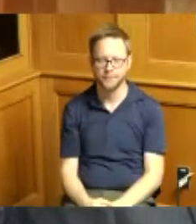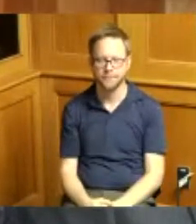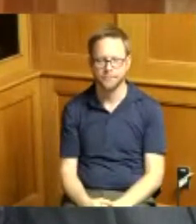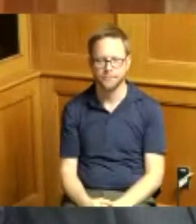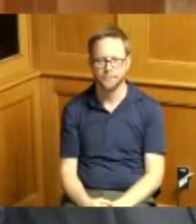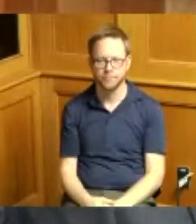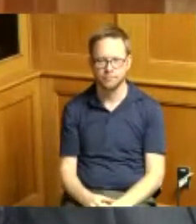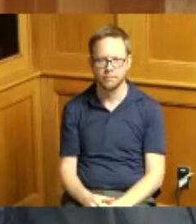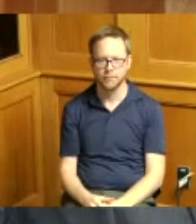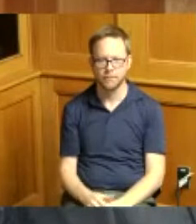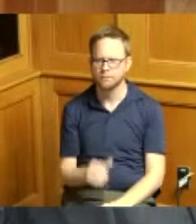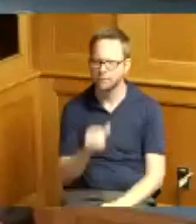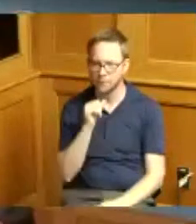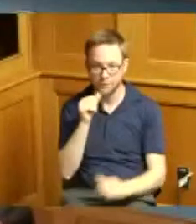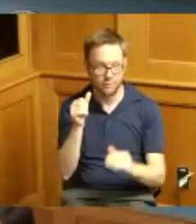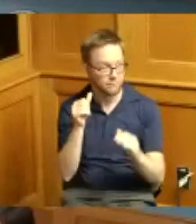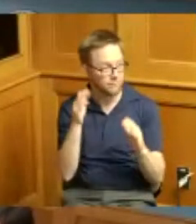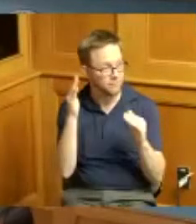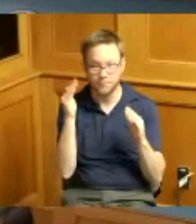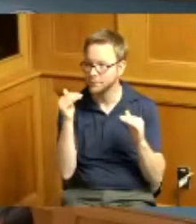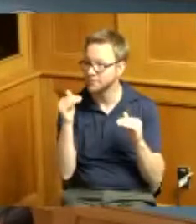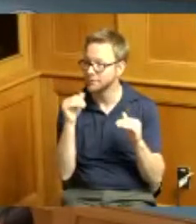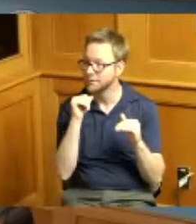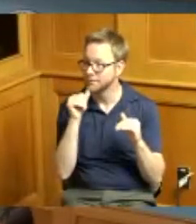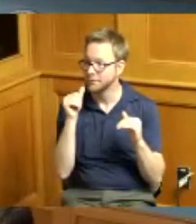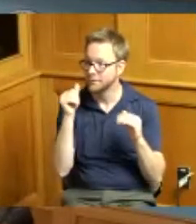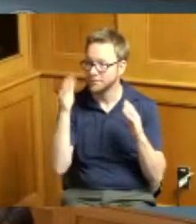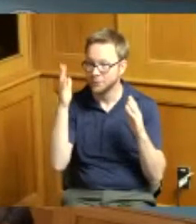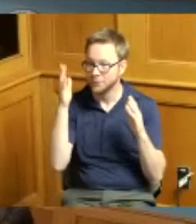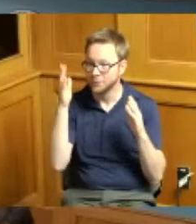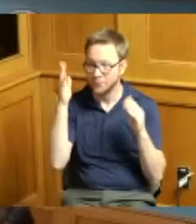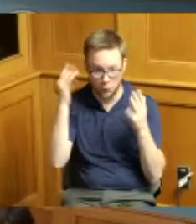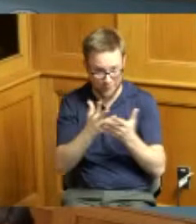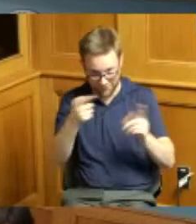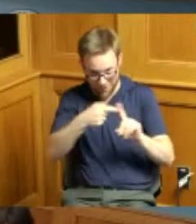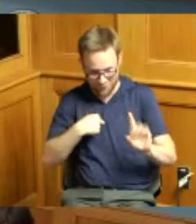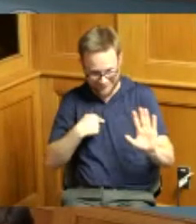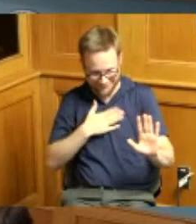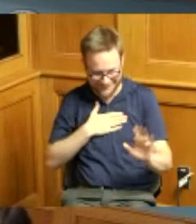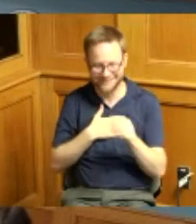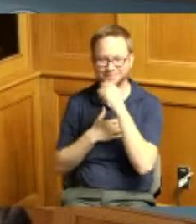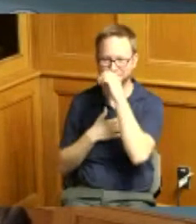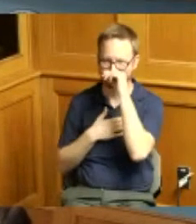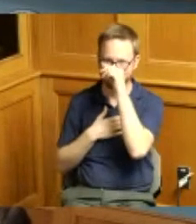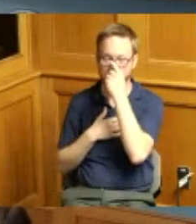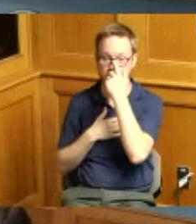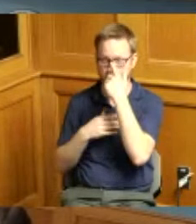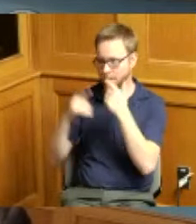a long presentation there you go thank you and the mental health levy has not had an increase since